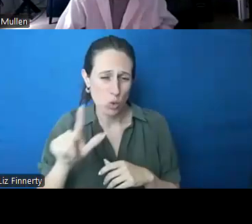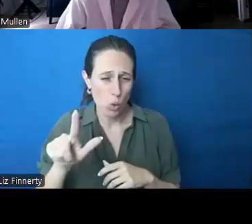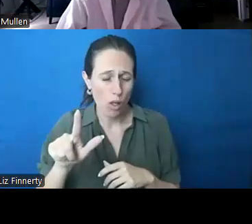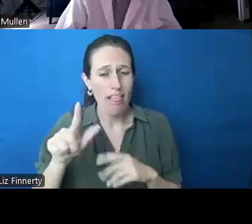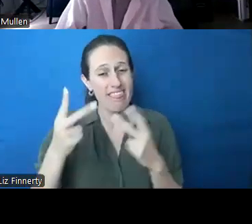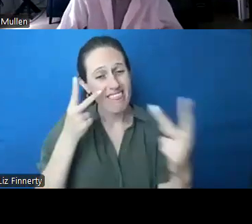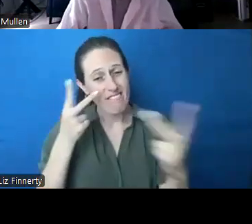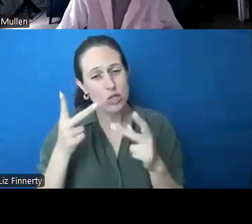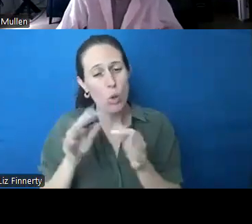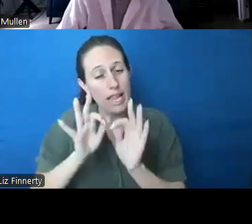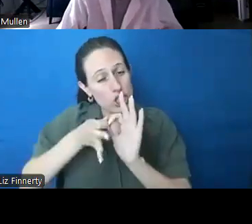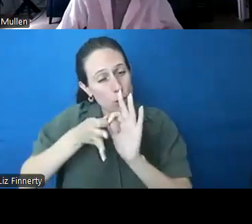describing a picture, reading a